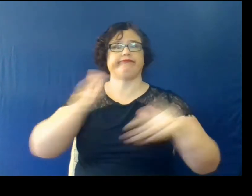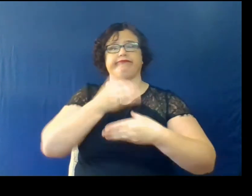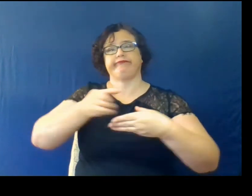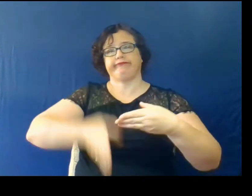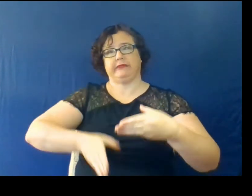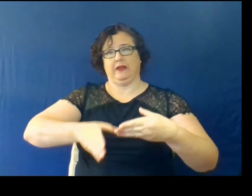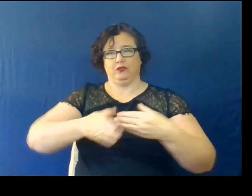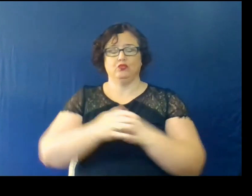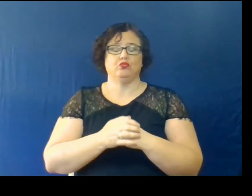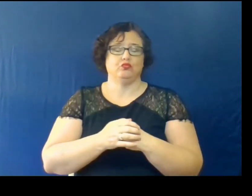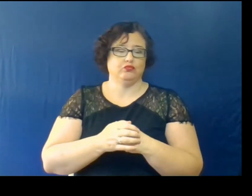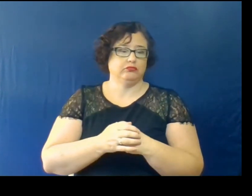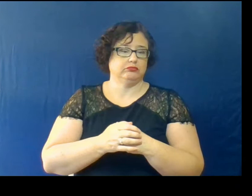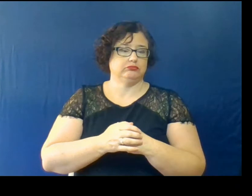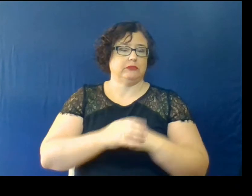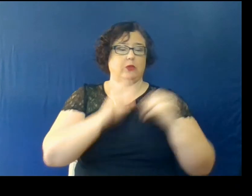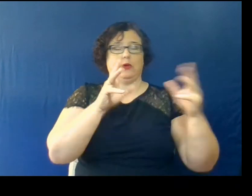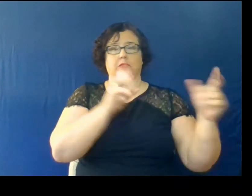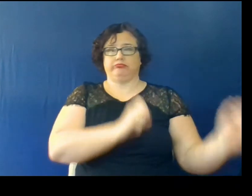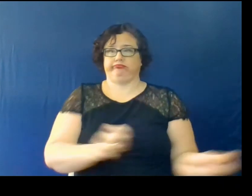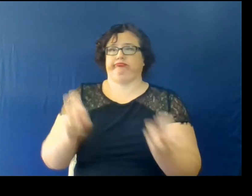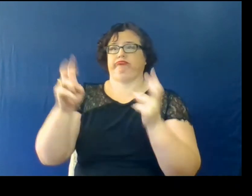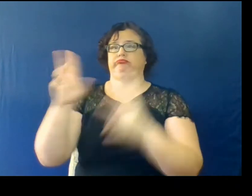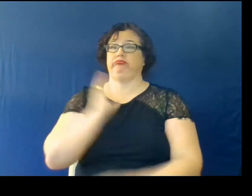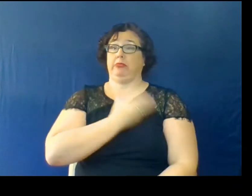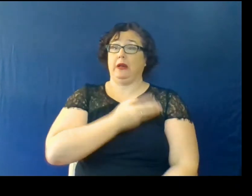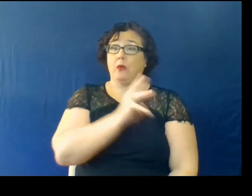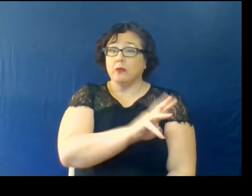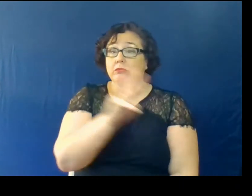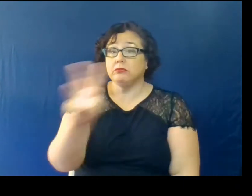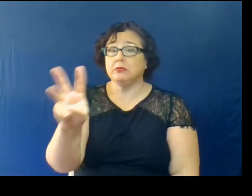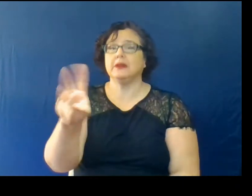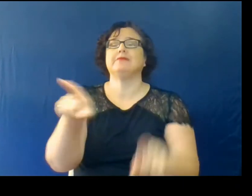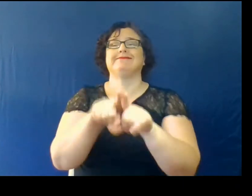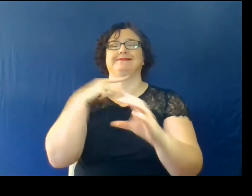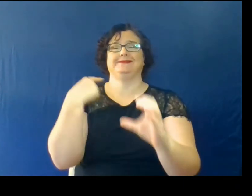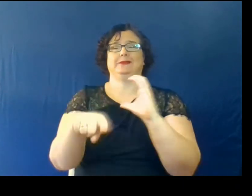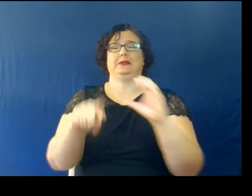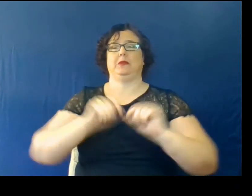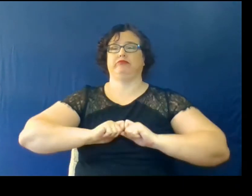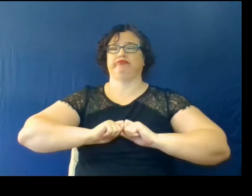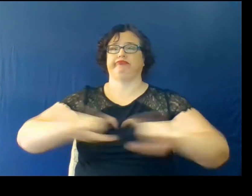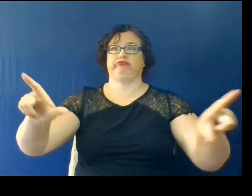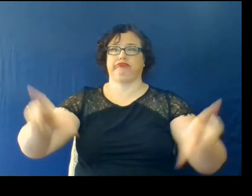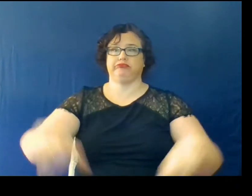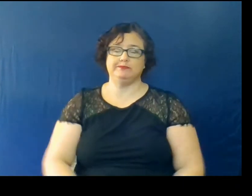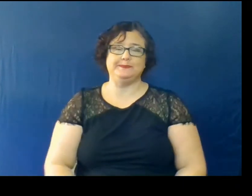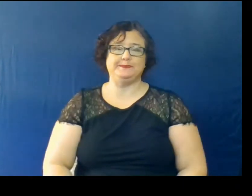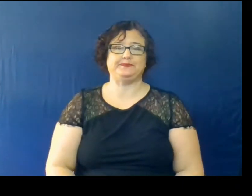it will be put up on our website. We'll also be mailing it to all of you. Finally if you I know